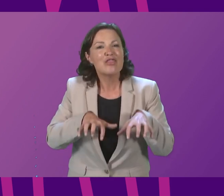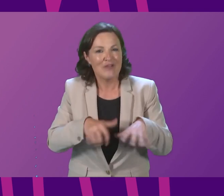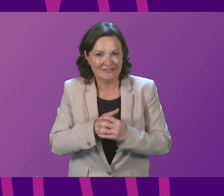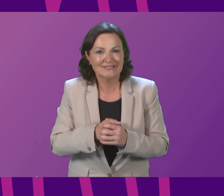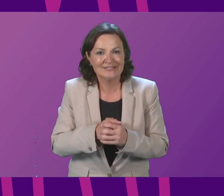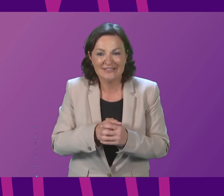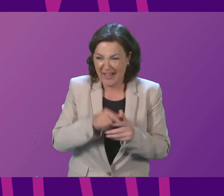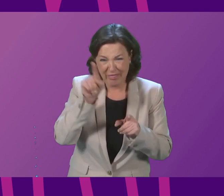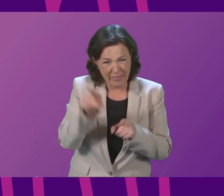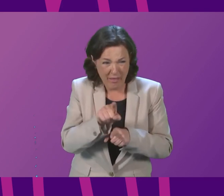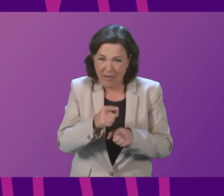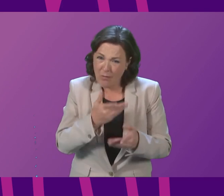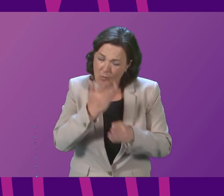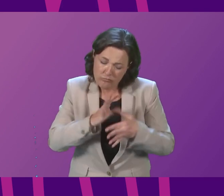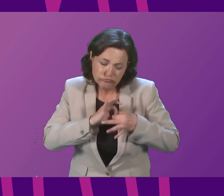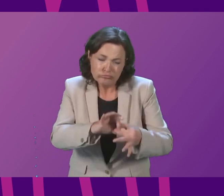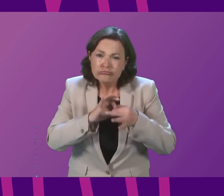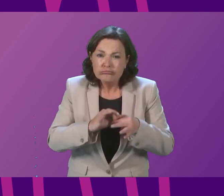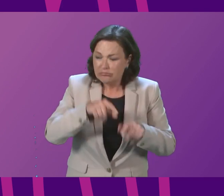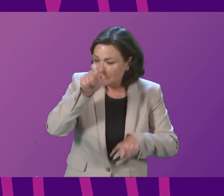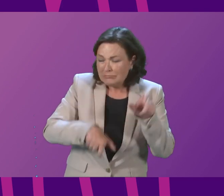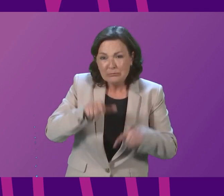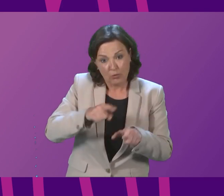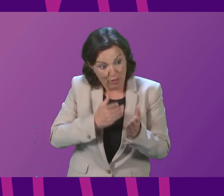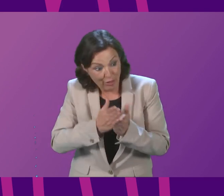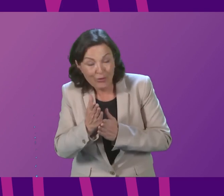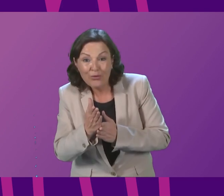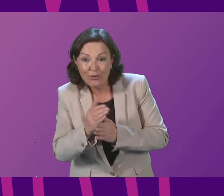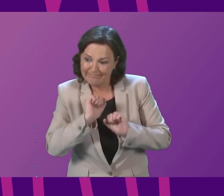experience and to support people who are in those circumstances.